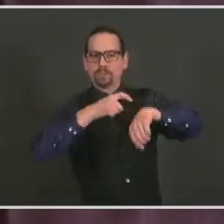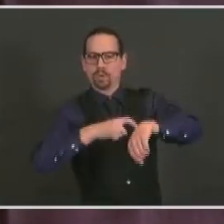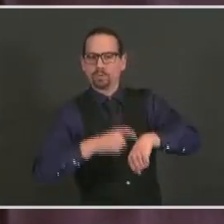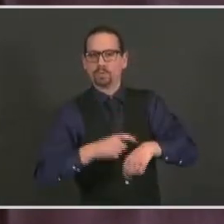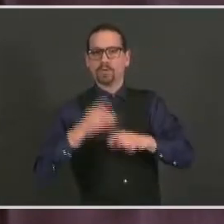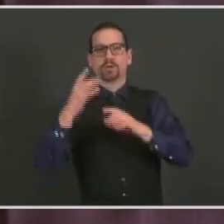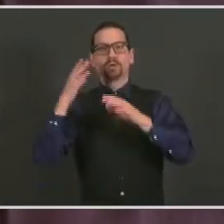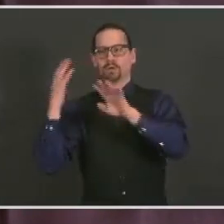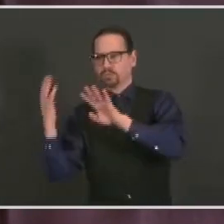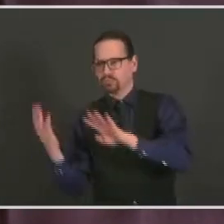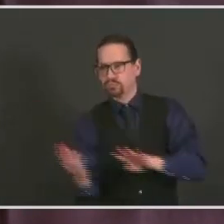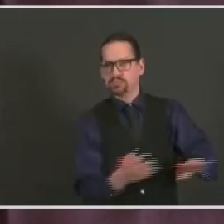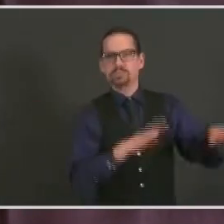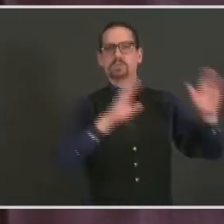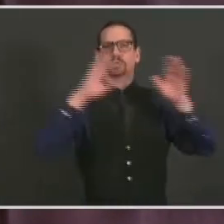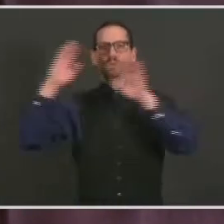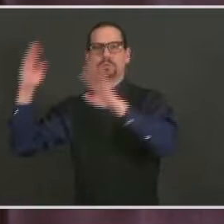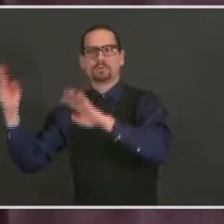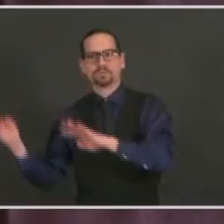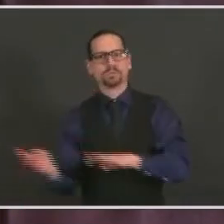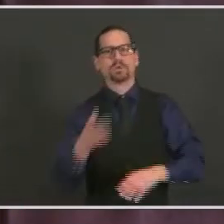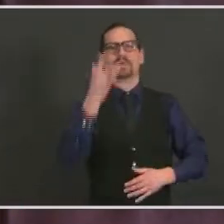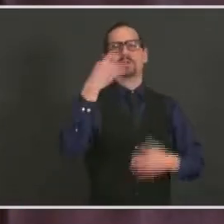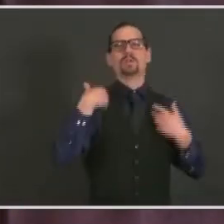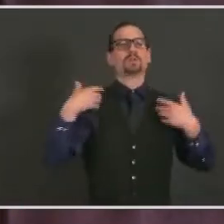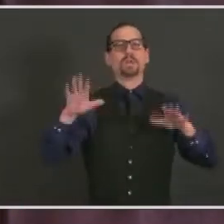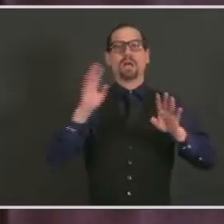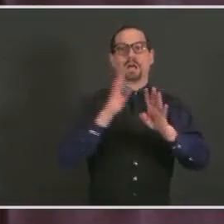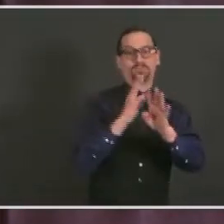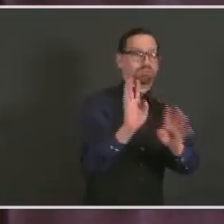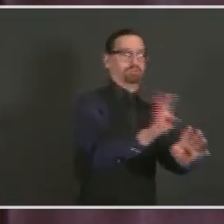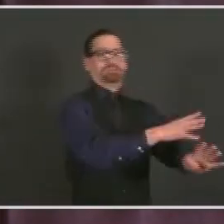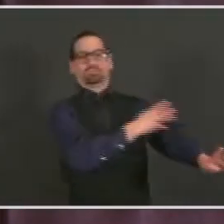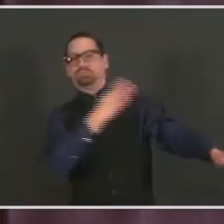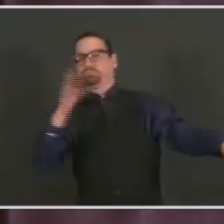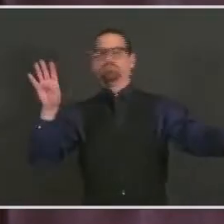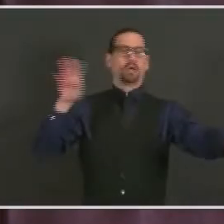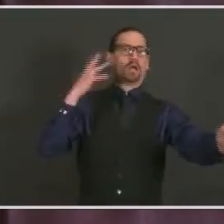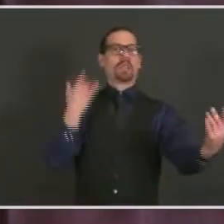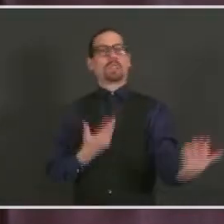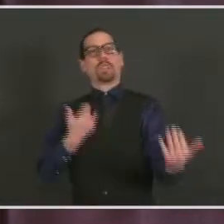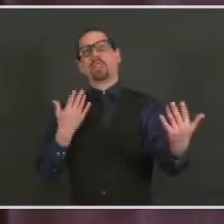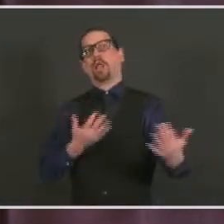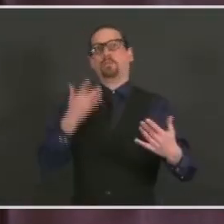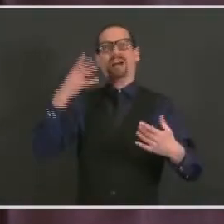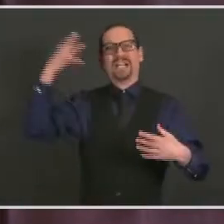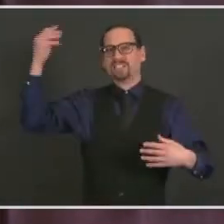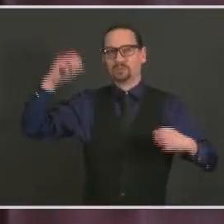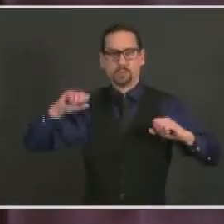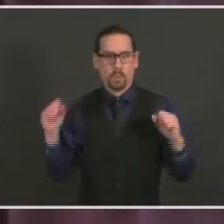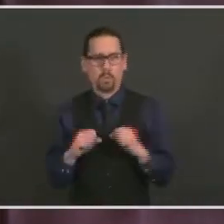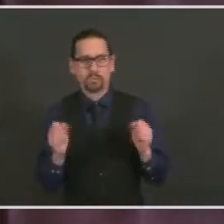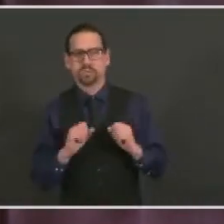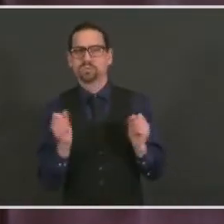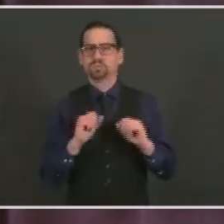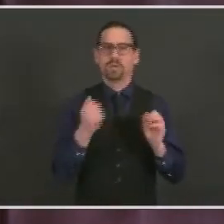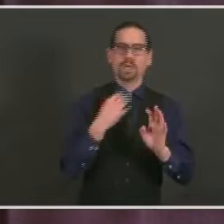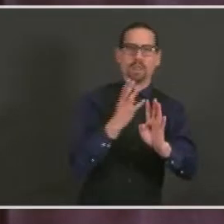WANT PEOPLE STANDING IN LINES IN THE COLD. IF YOU HAVE REGISTERED THERE IS A DOSE FOR YOU. YOU DO NOT NEED TO WORRY